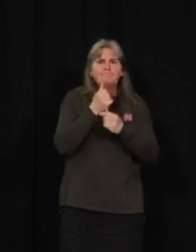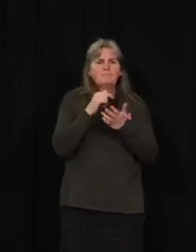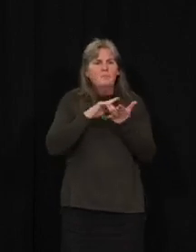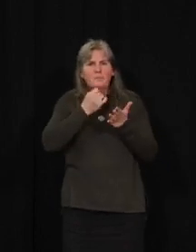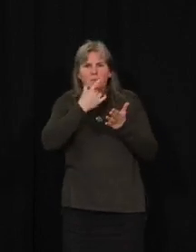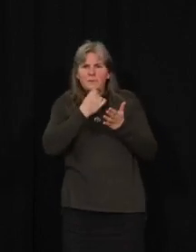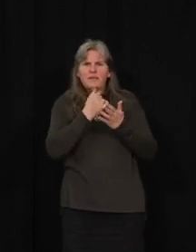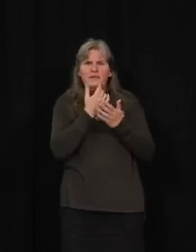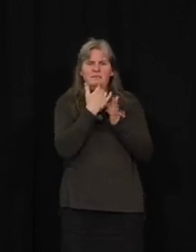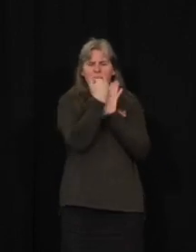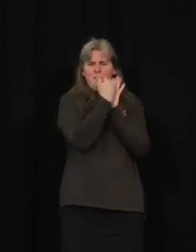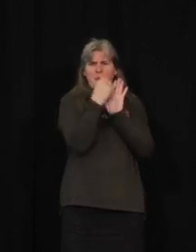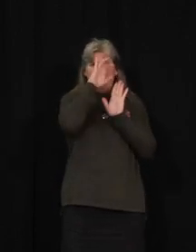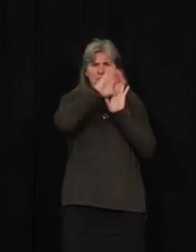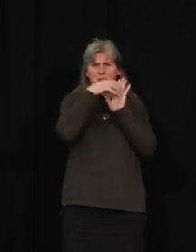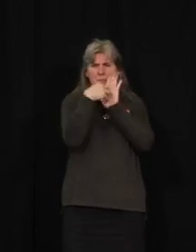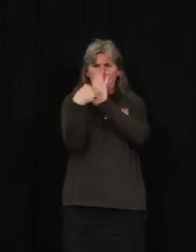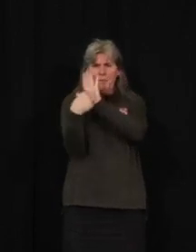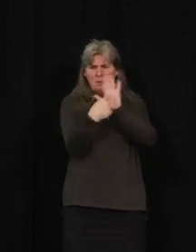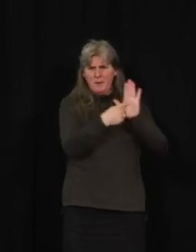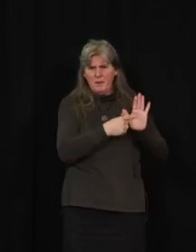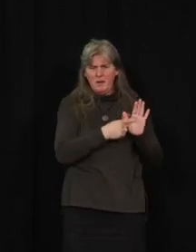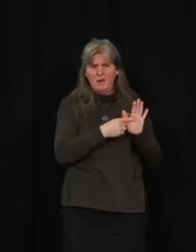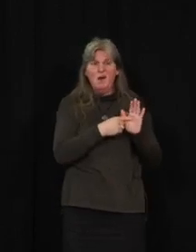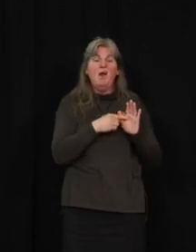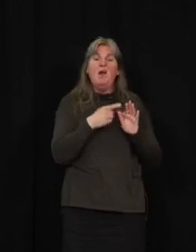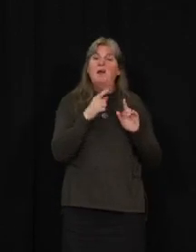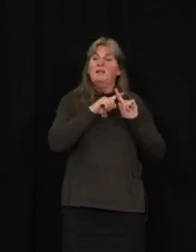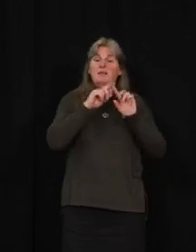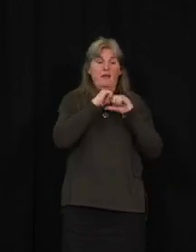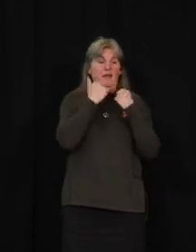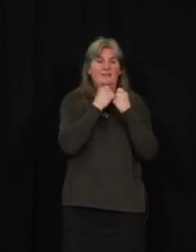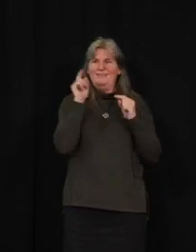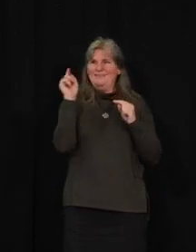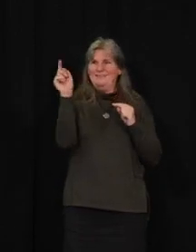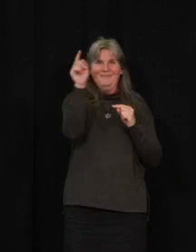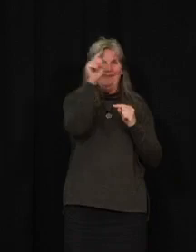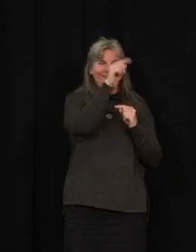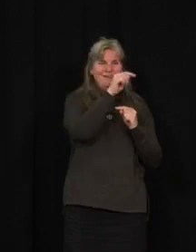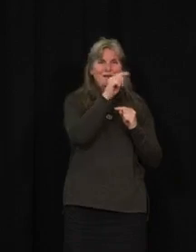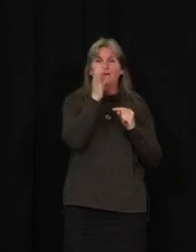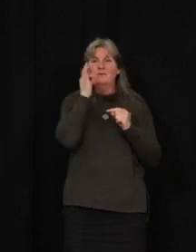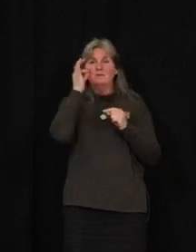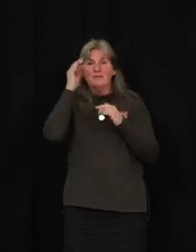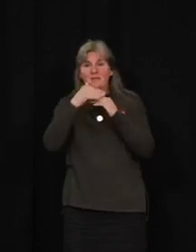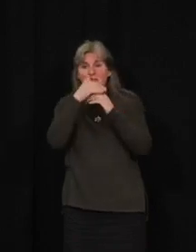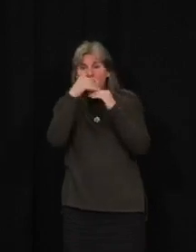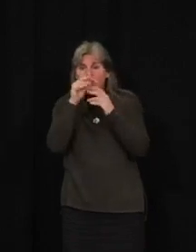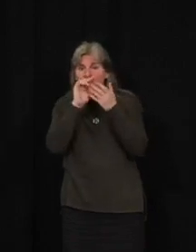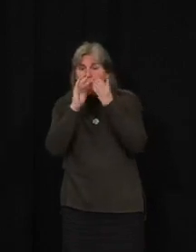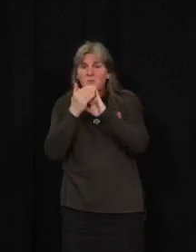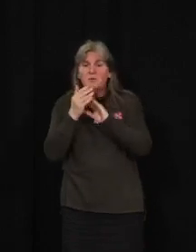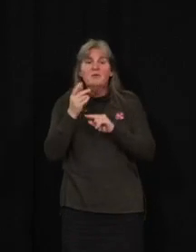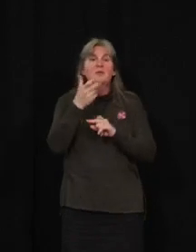all our agencies and the outreah van with first nations that we work with continuing to get the